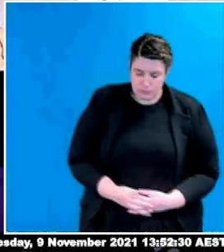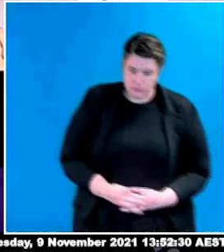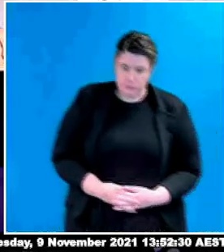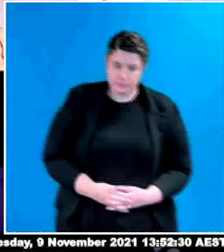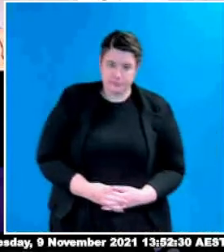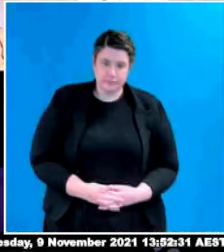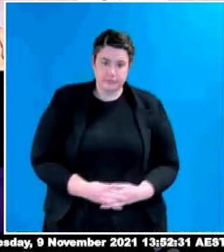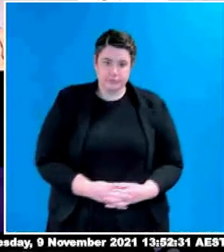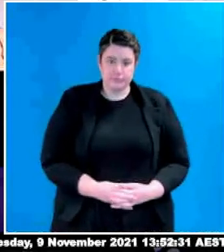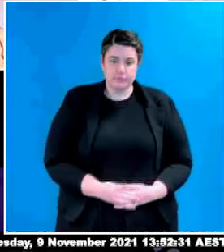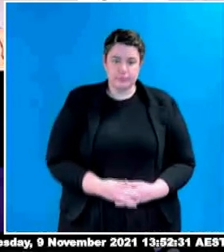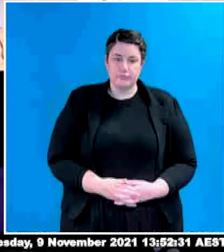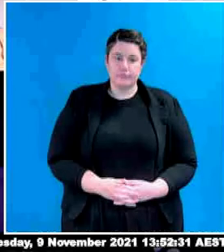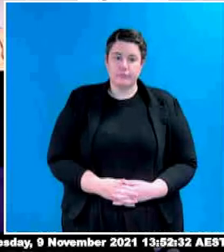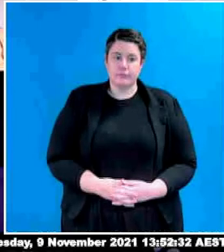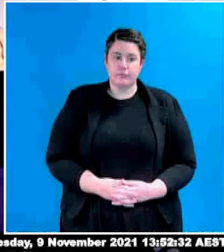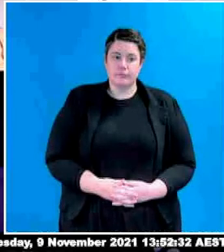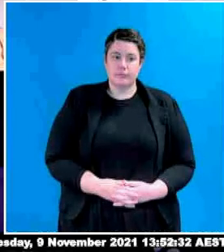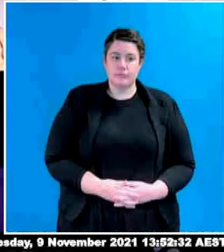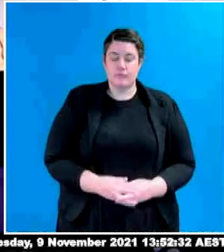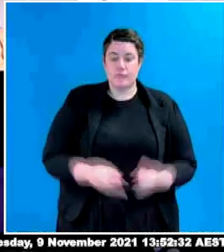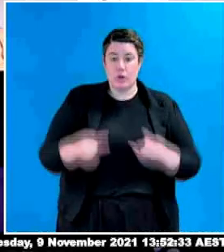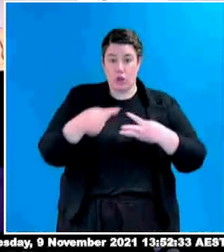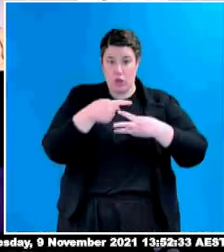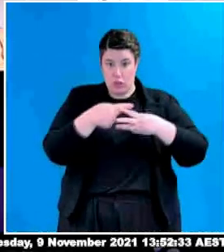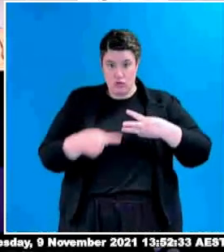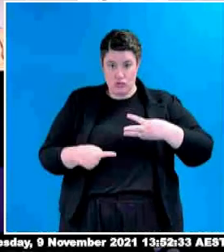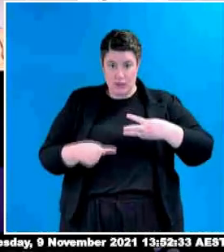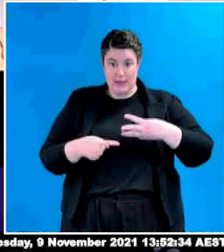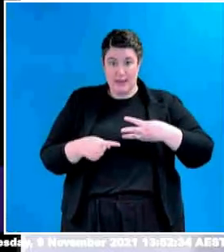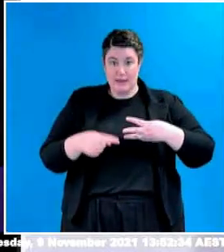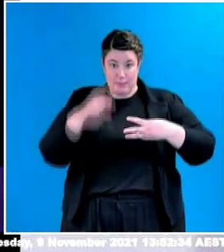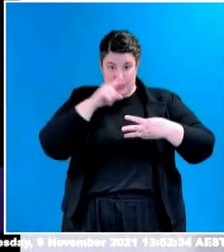Commissioners, the three members of the panel were identified by